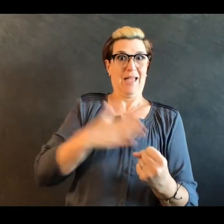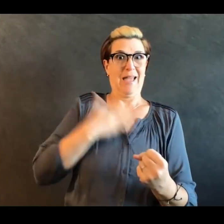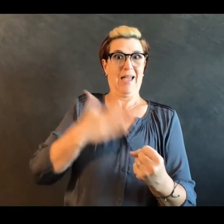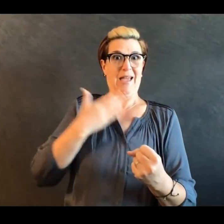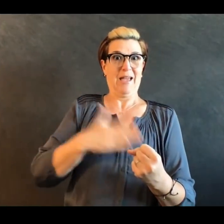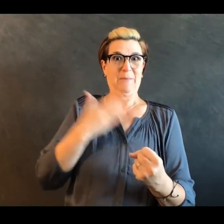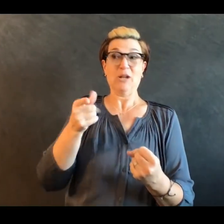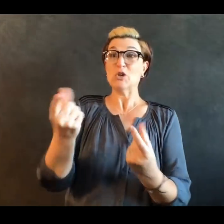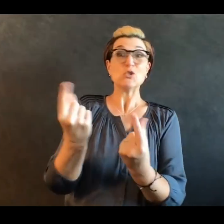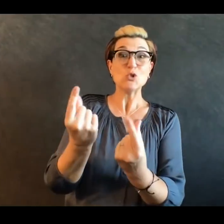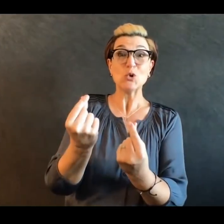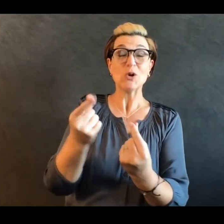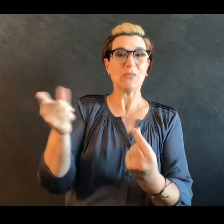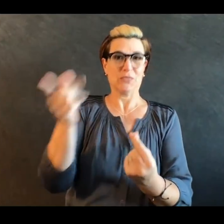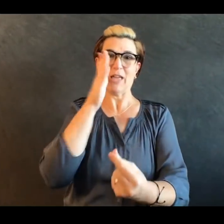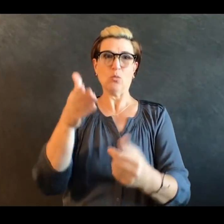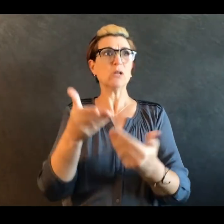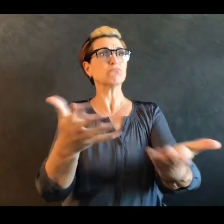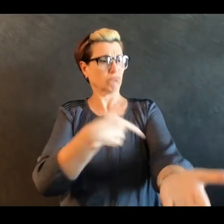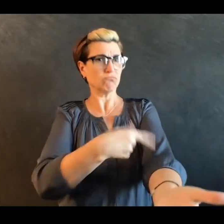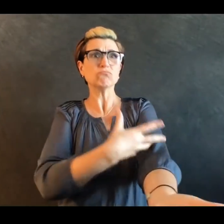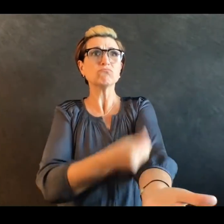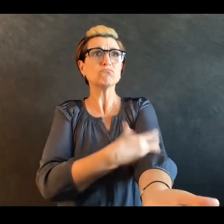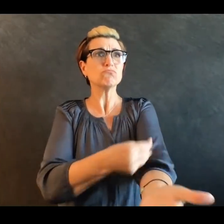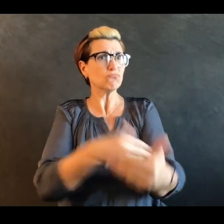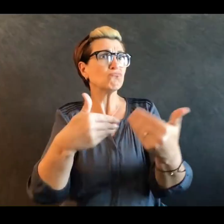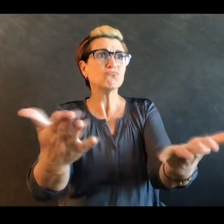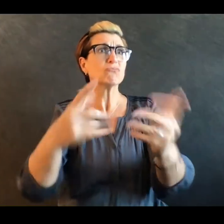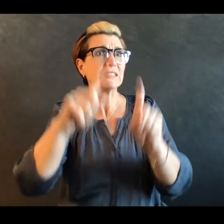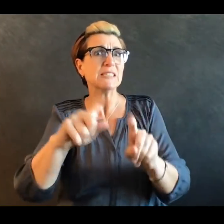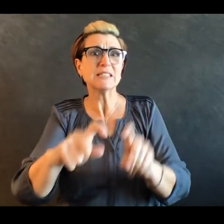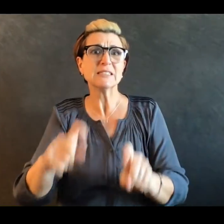thing they do is say we want to give our blood and they do that it's incredible